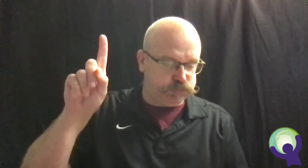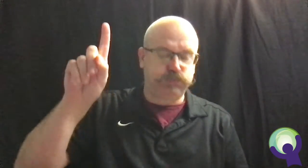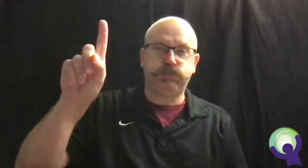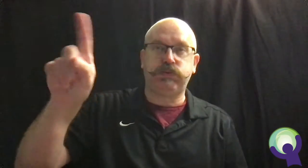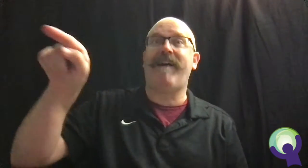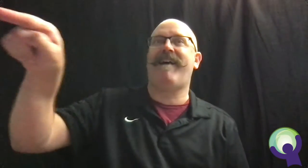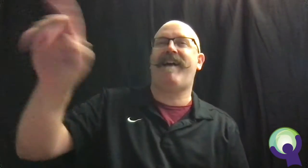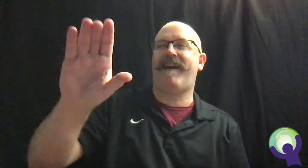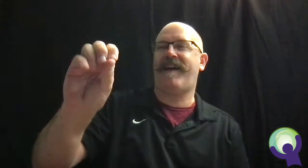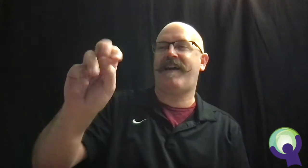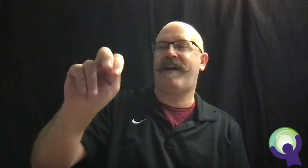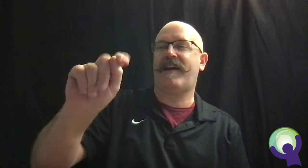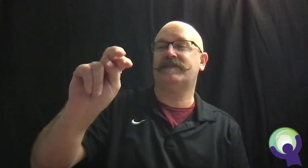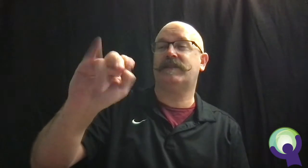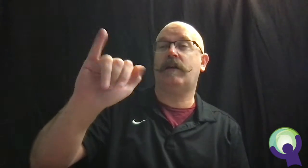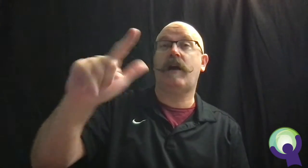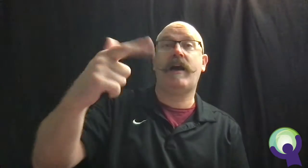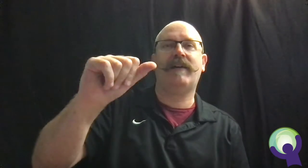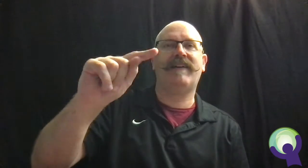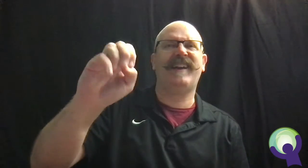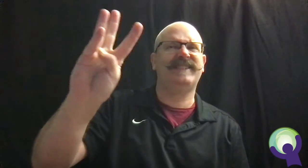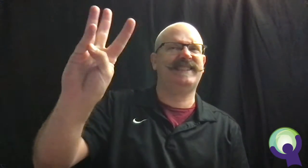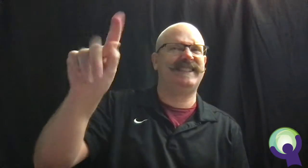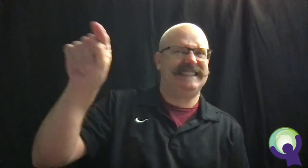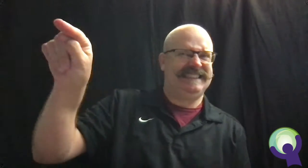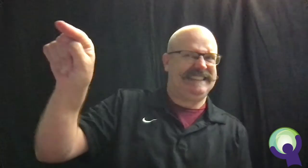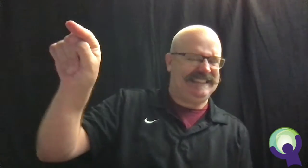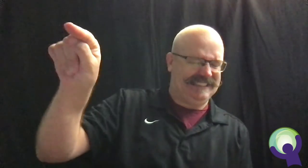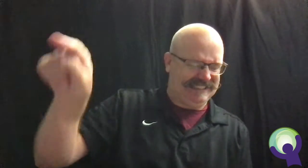in front of Continental Gate 6.